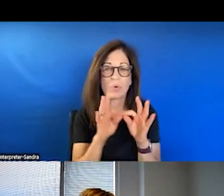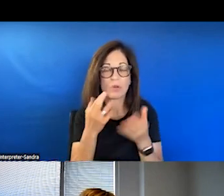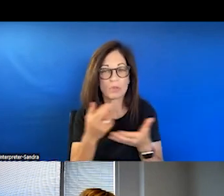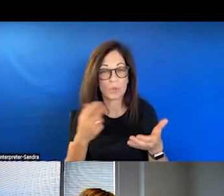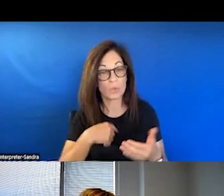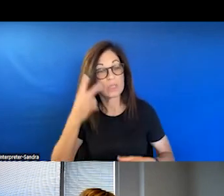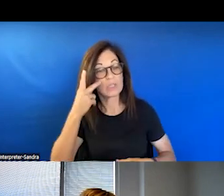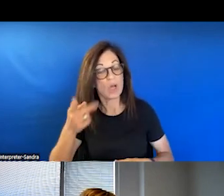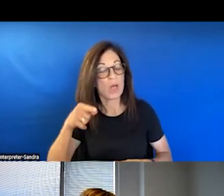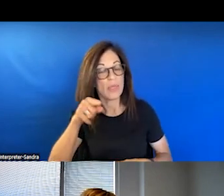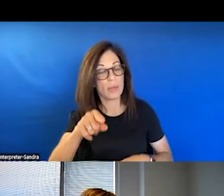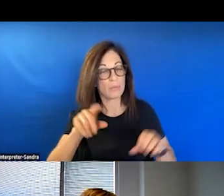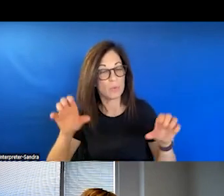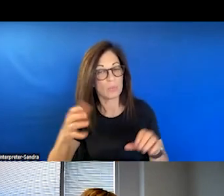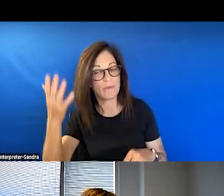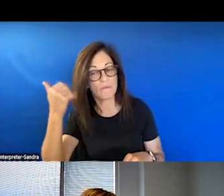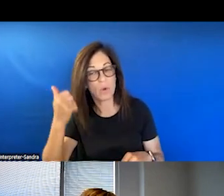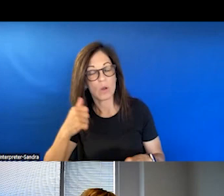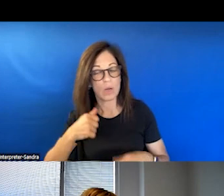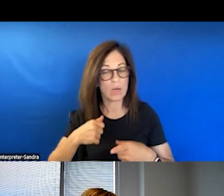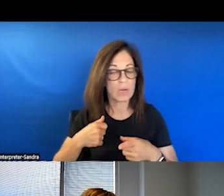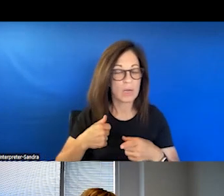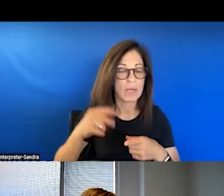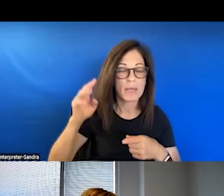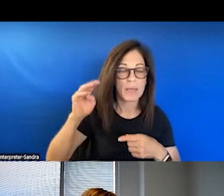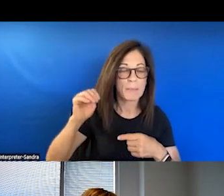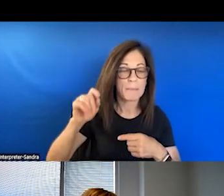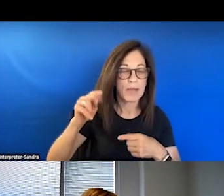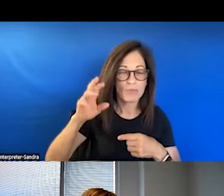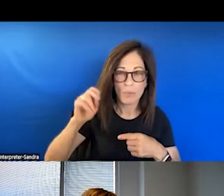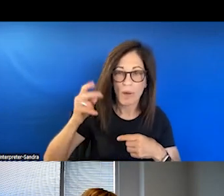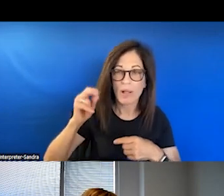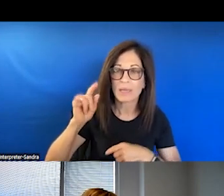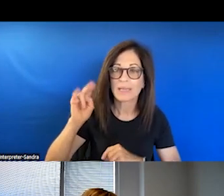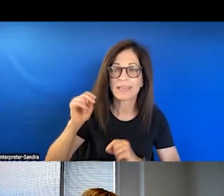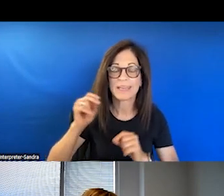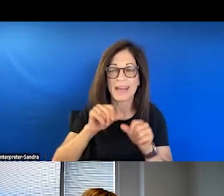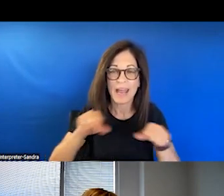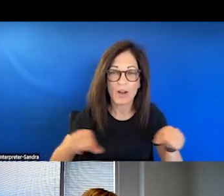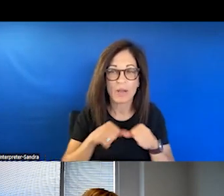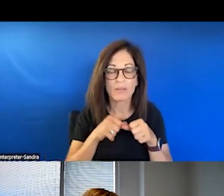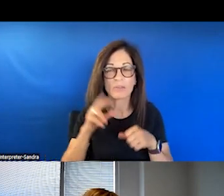INTO, BEFORE, METROPOLITAN, RURAL. FRONTIER AREAS, IF YOU ARE NOT FINE TUNING THESE, IT IS GOING TO